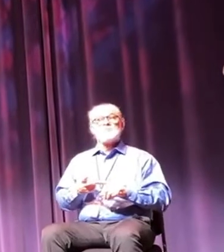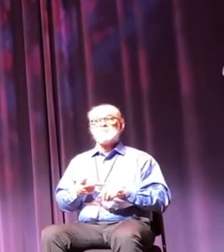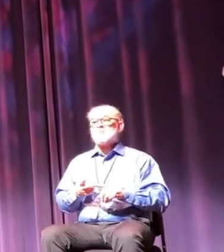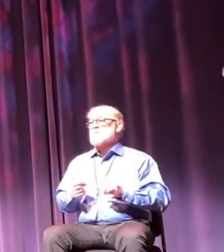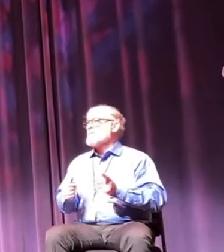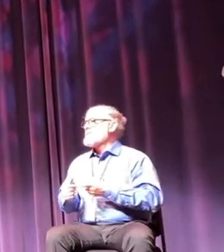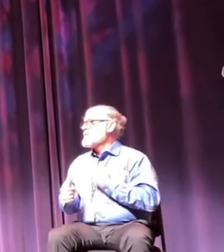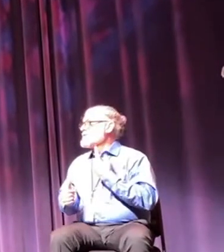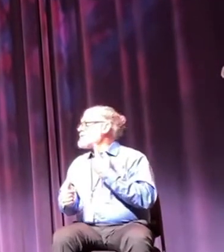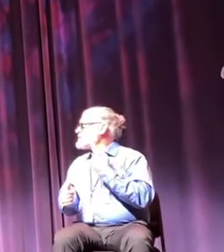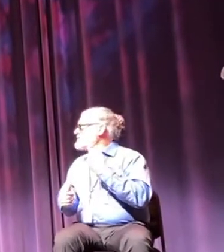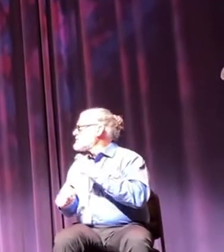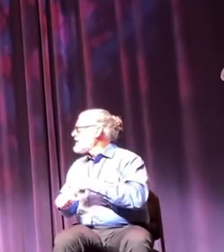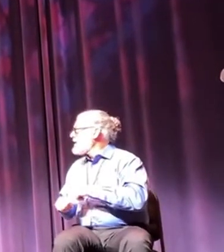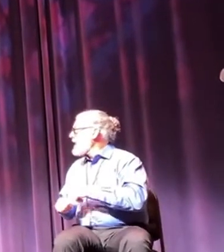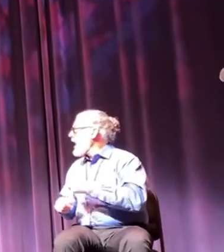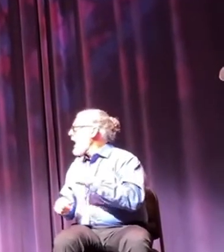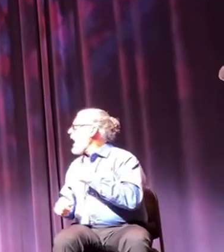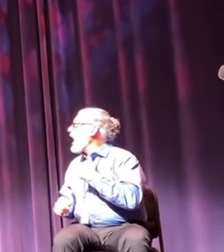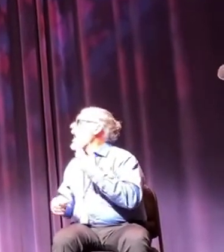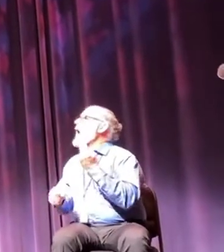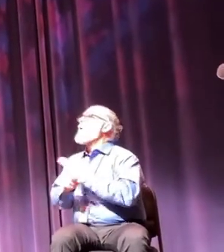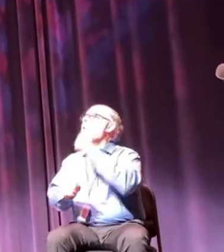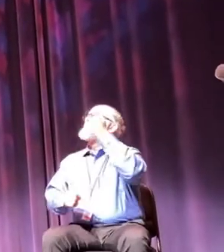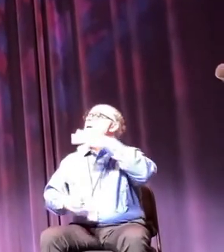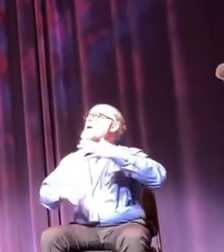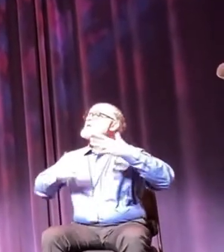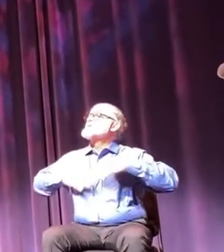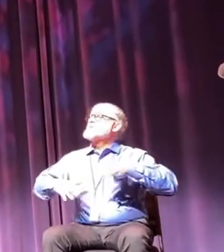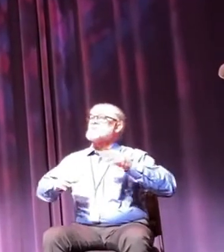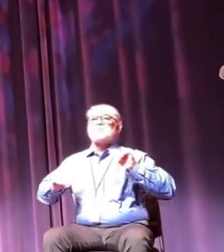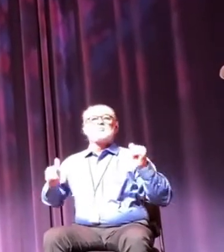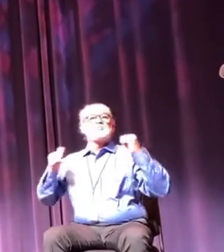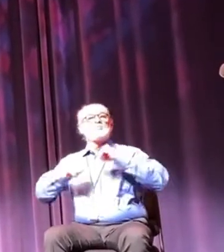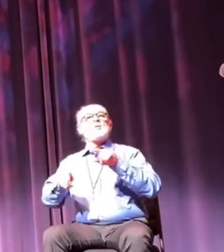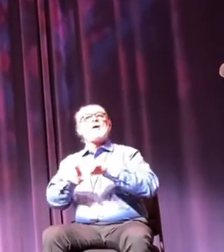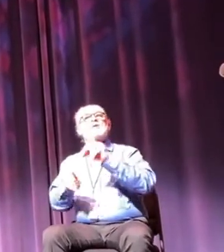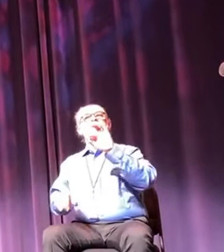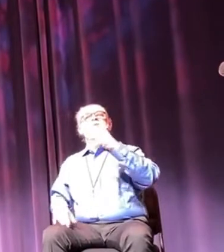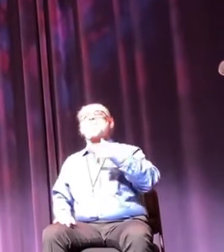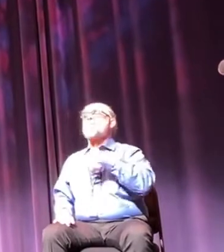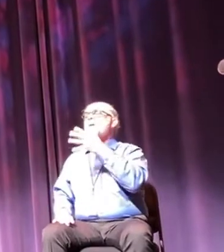The first time that I wore a man's suit as drag, my momma kept crying.